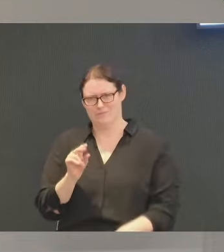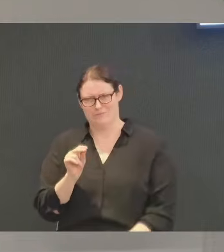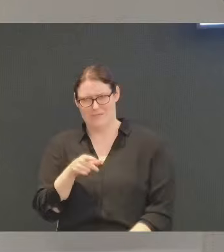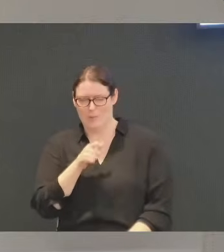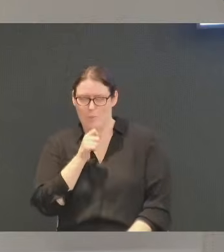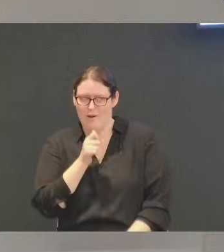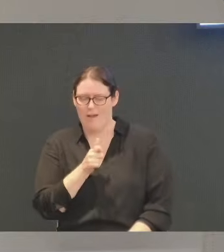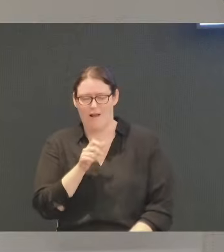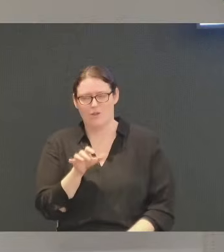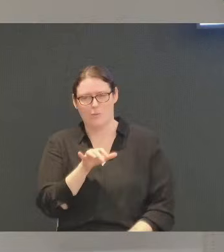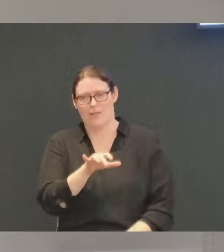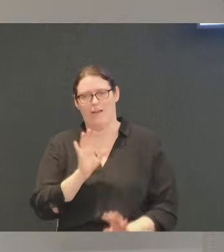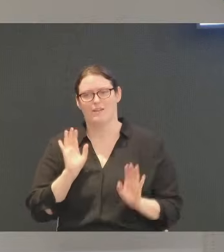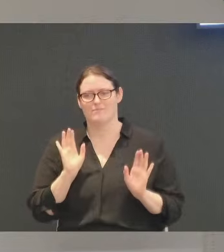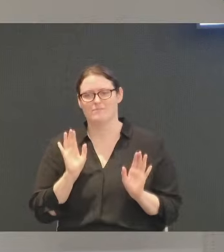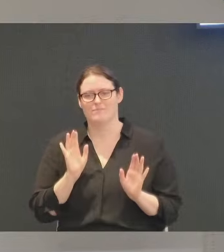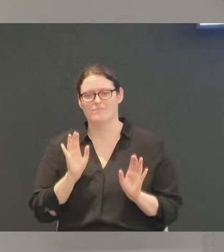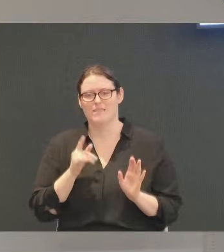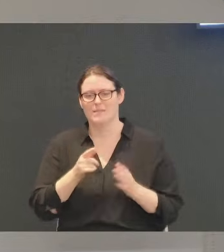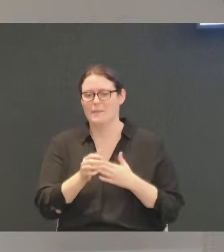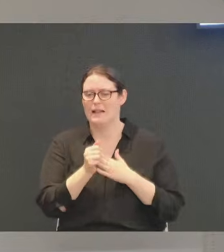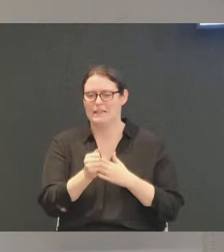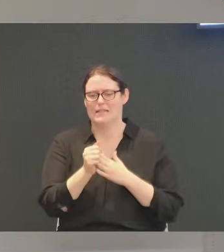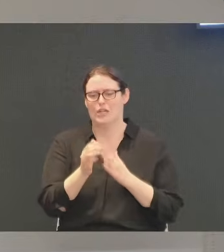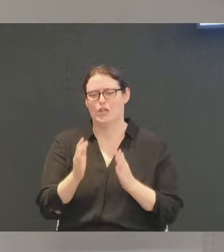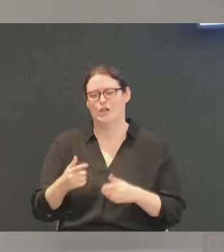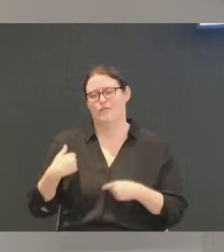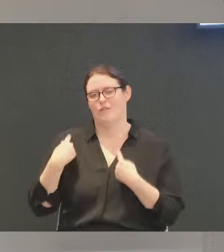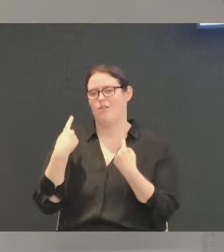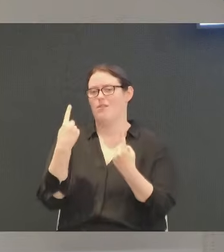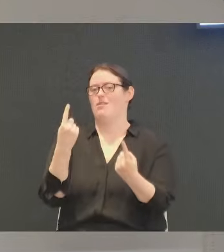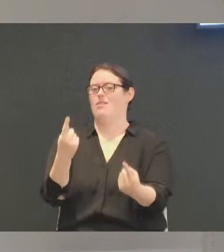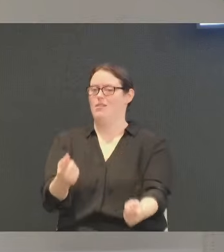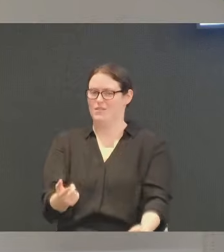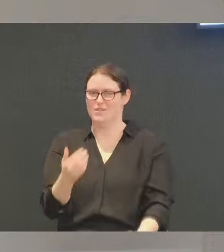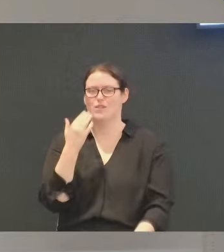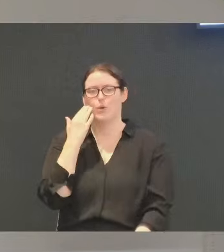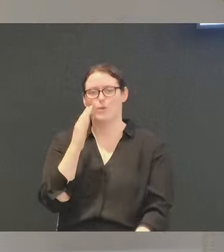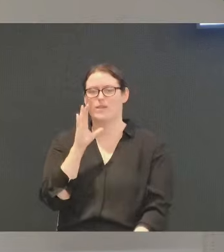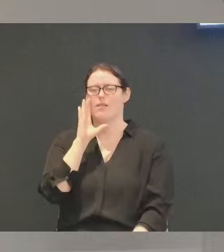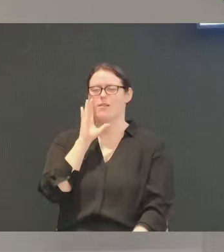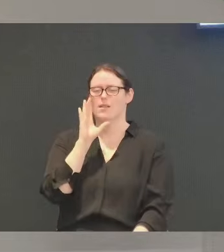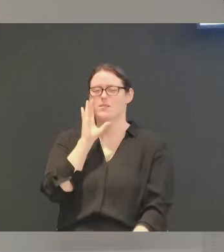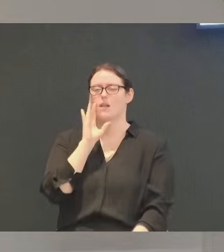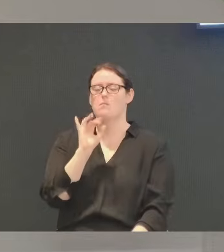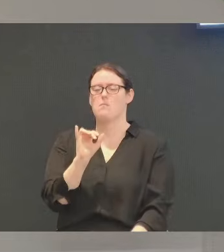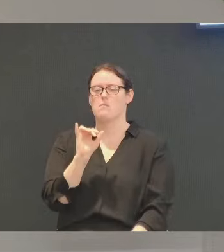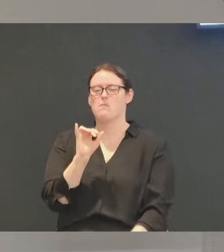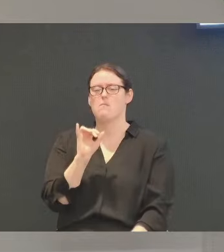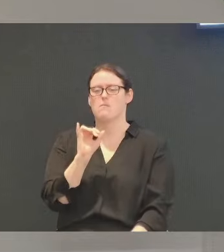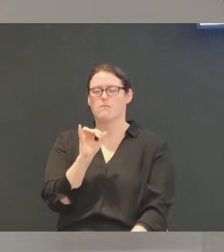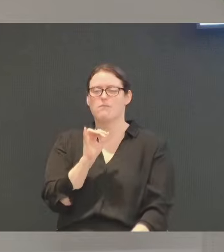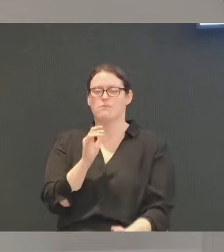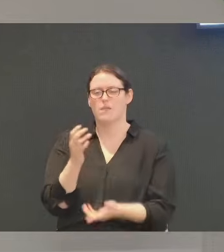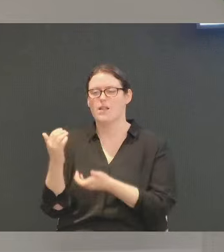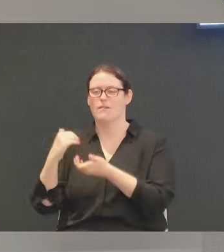think he has been a leader long enough to know to listen to those that have already been part